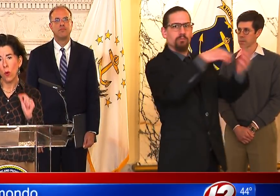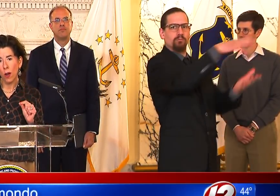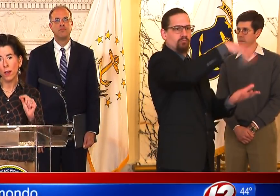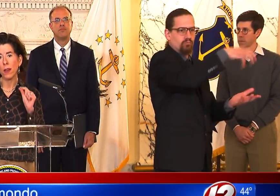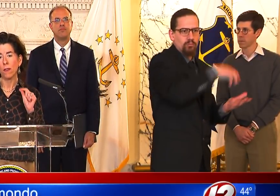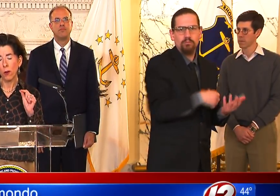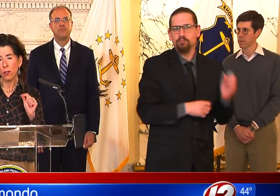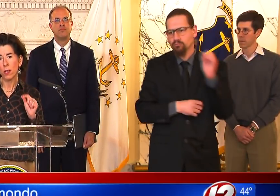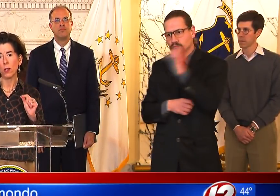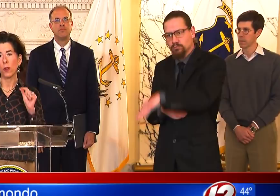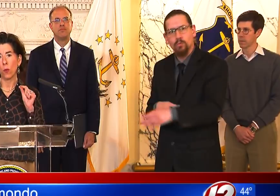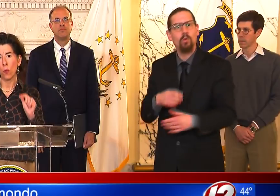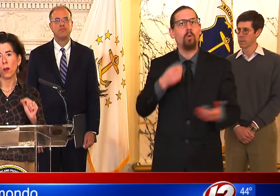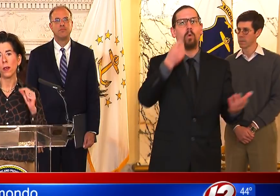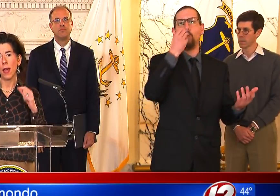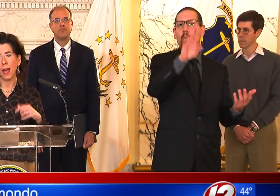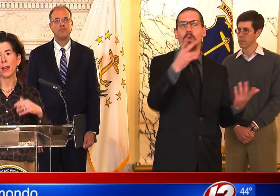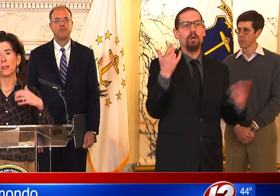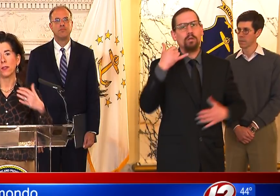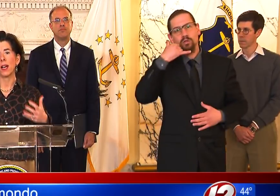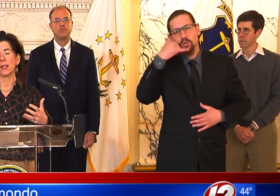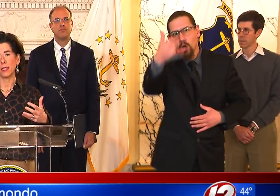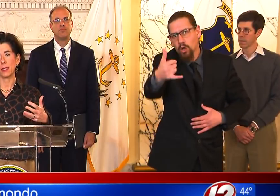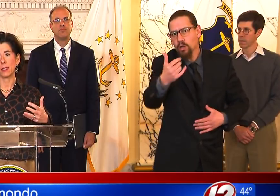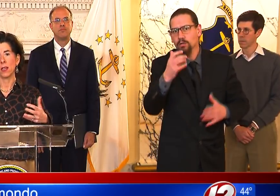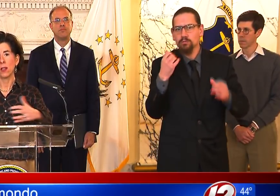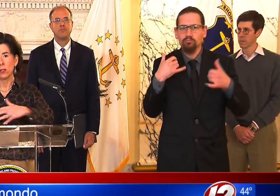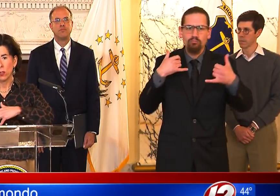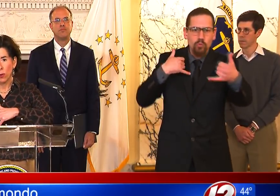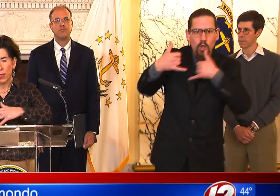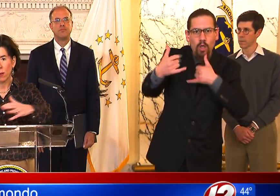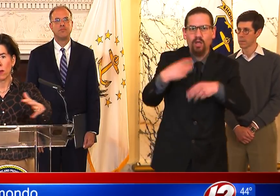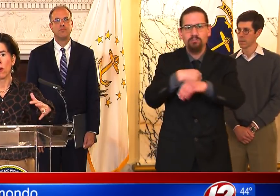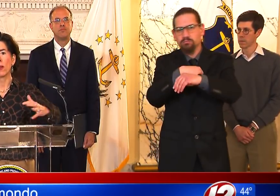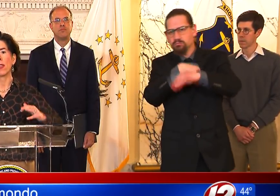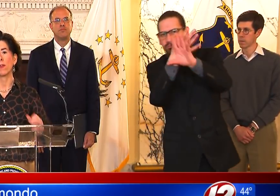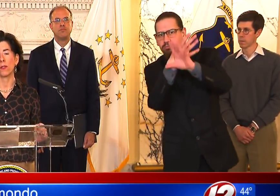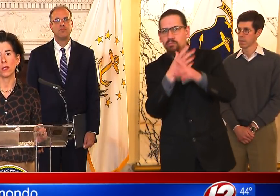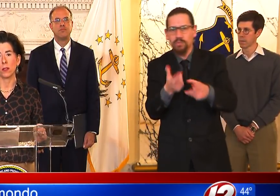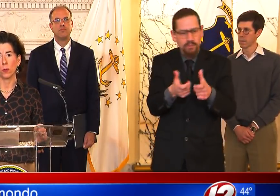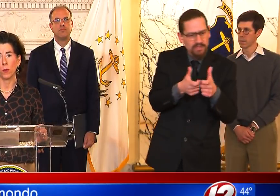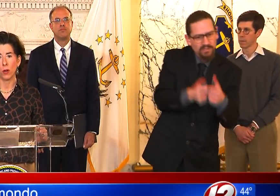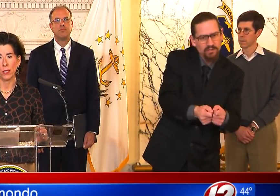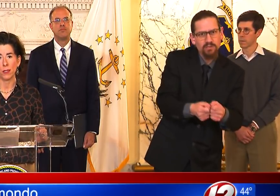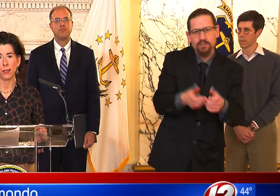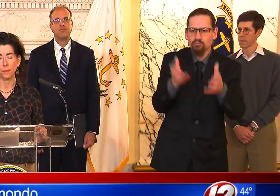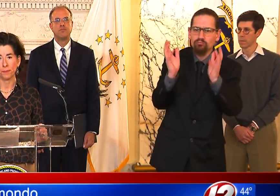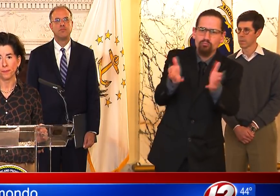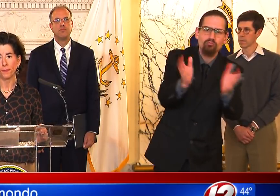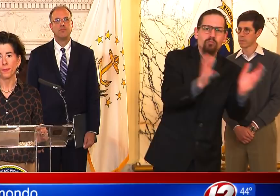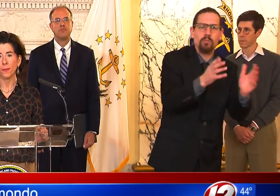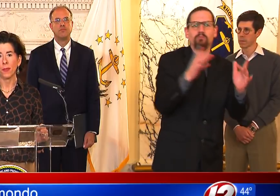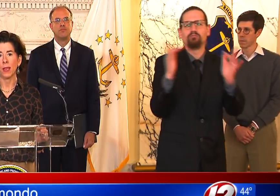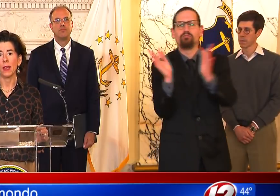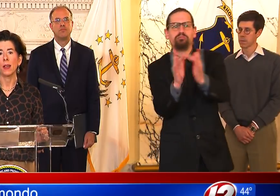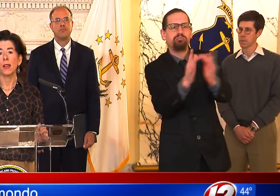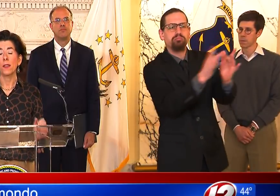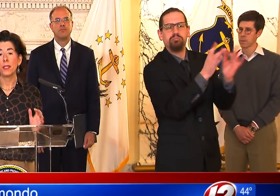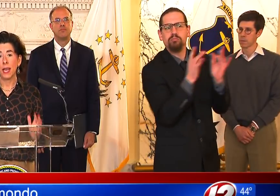CHECKING IN ON AN ELDERLY IN APRIL -- CHECKING IN ON AN ELDERLY NEIGHBOR.